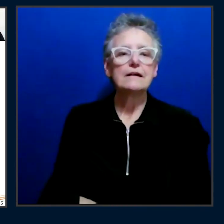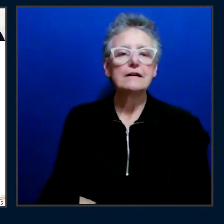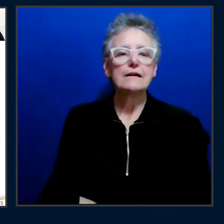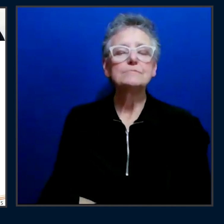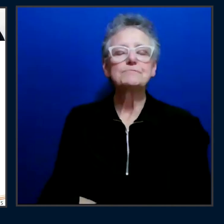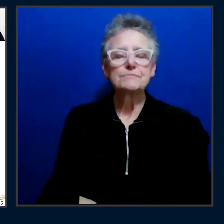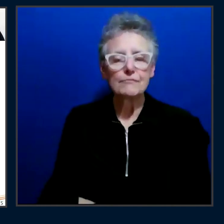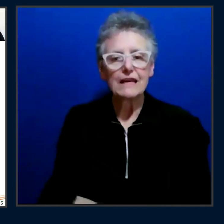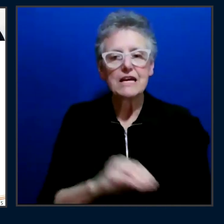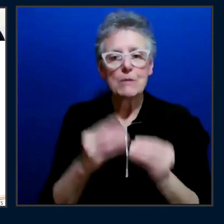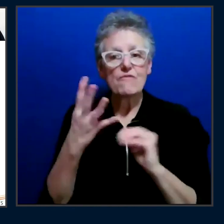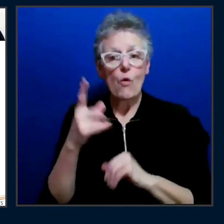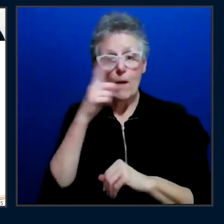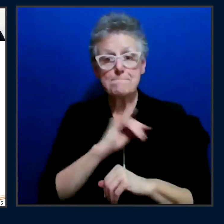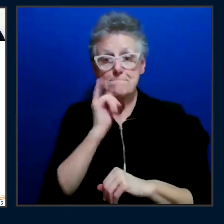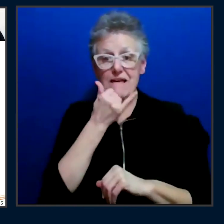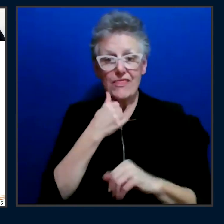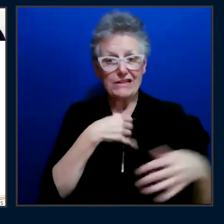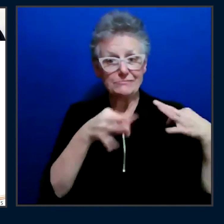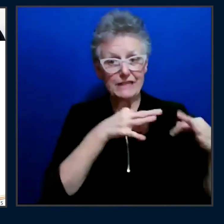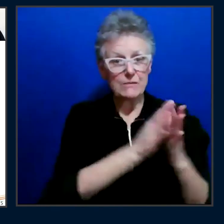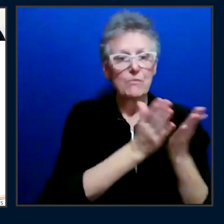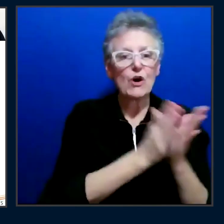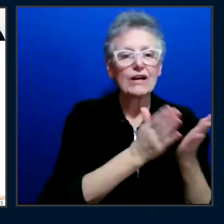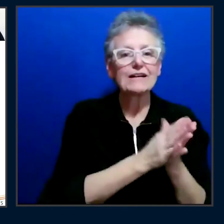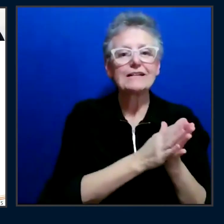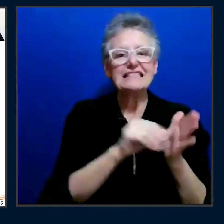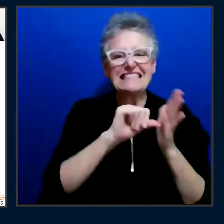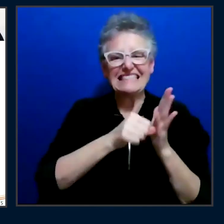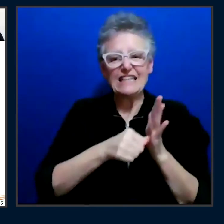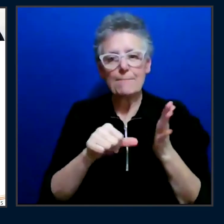Myth number four, spelled out in this book, as Ann highlighted on page eight,